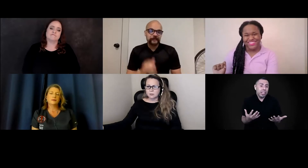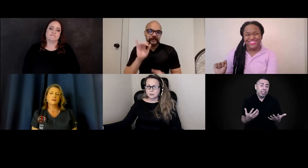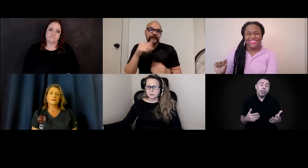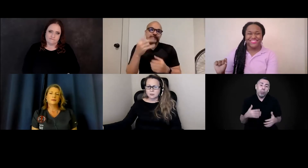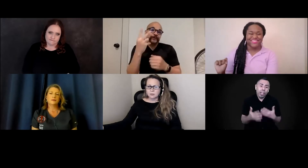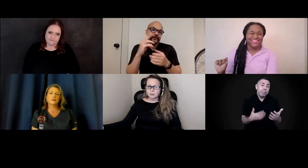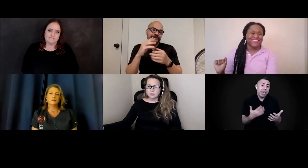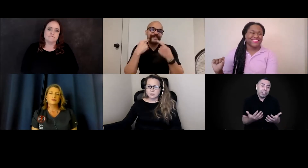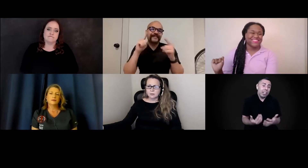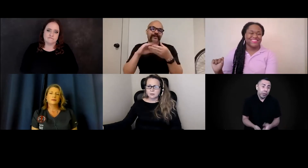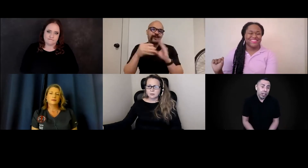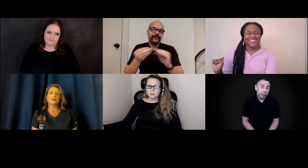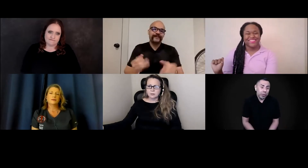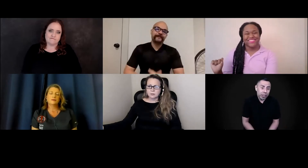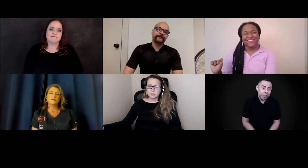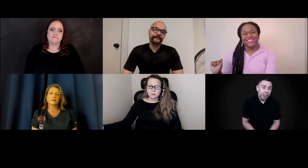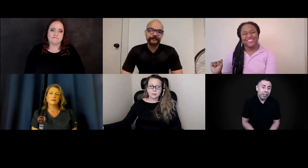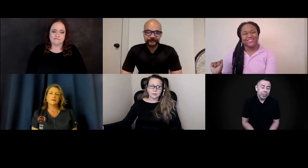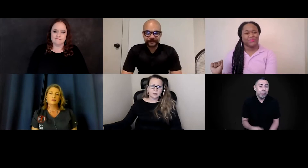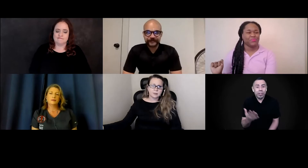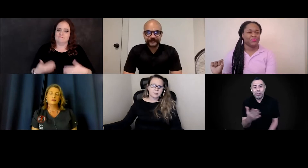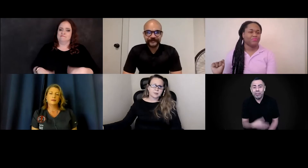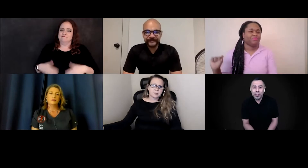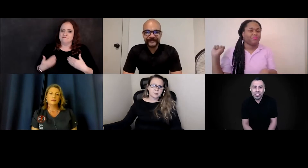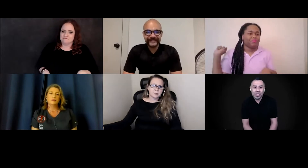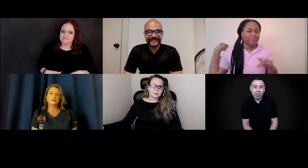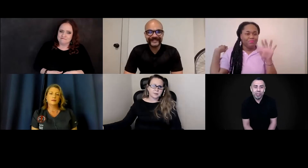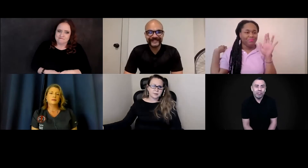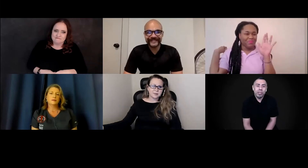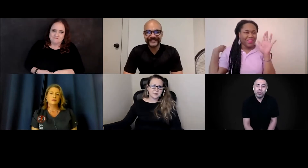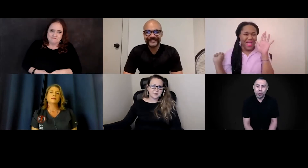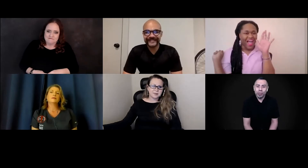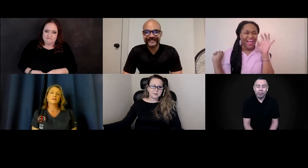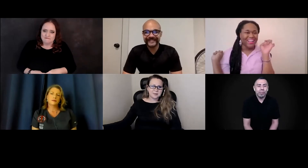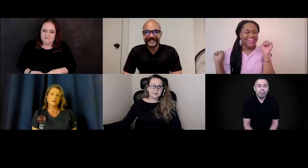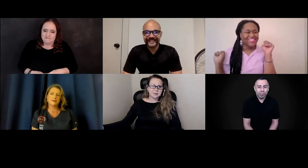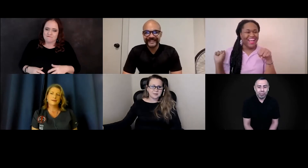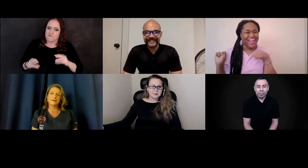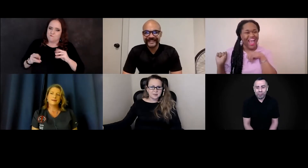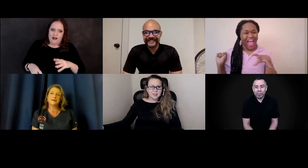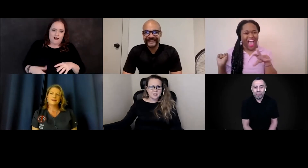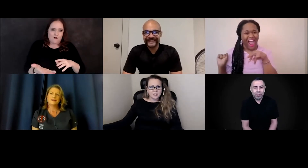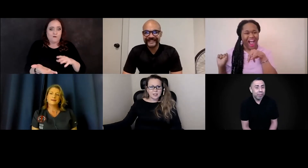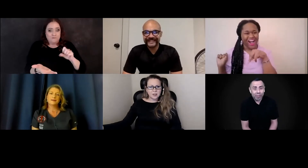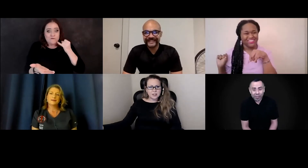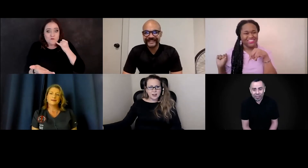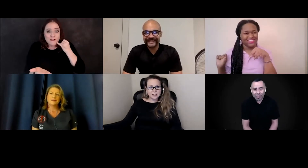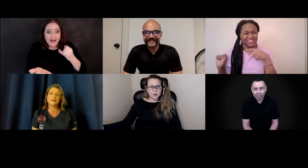new every day while I'm advocating for myself. There you have two success stories from each role. Sarah Brown: That's fantastic. Yeah, Julia.